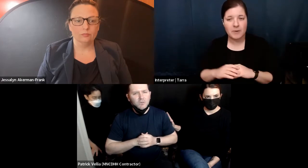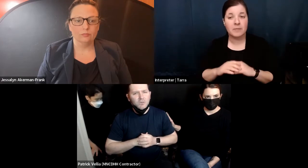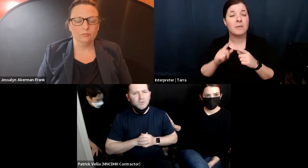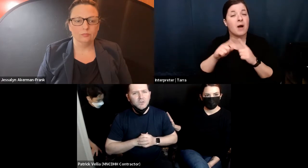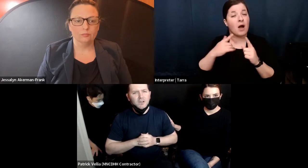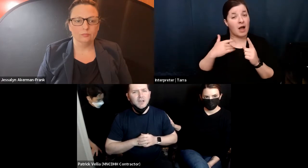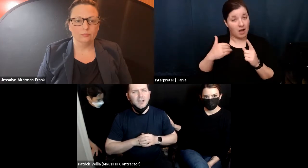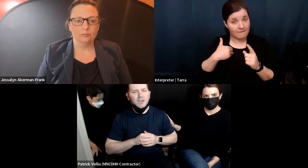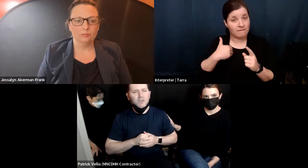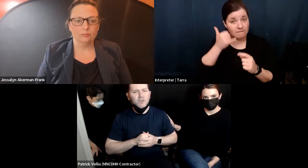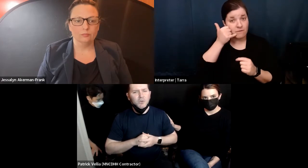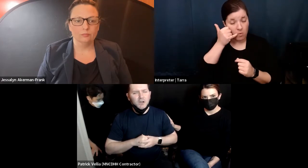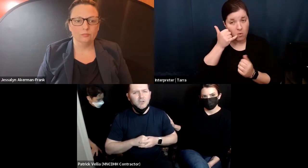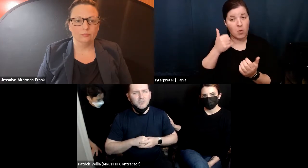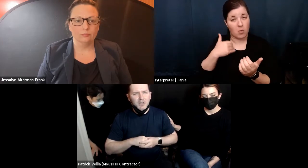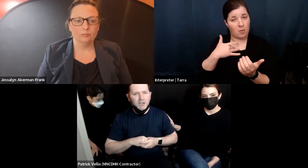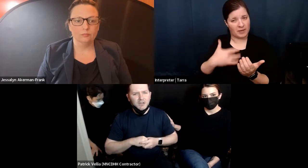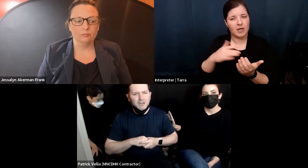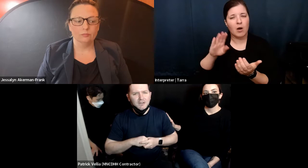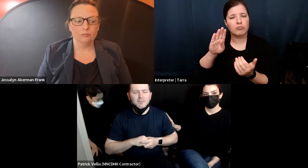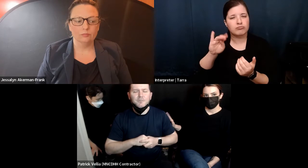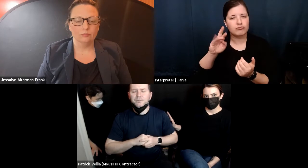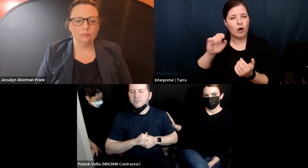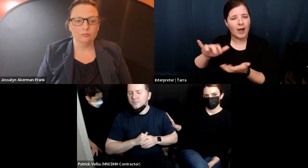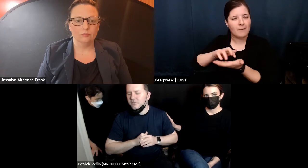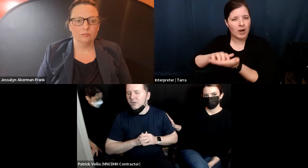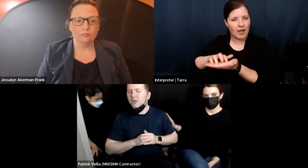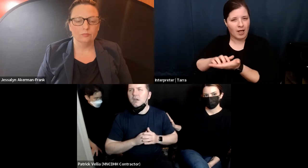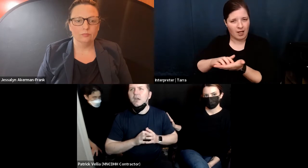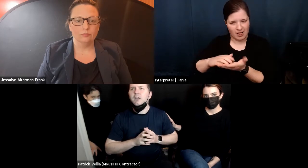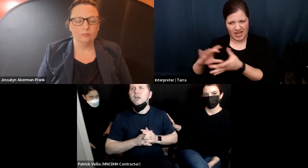And normally I use a computer with very large magnification, almost two inches tall letters.